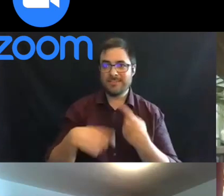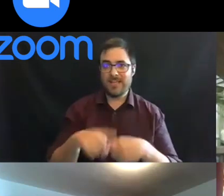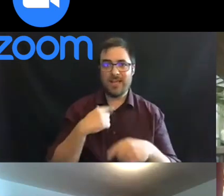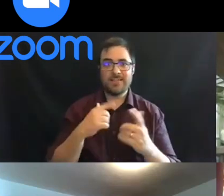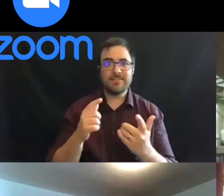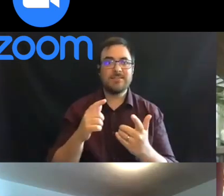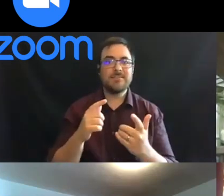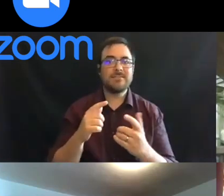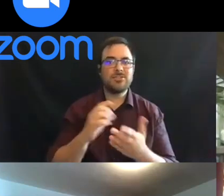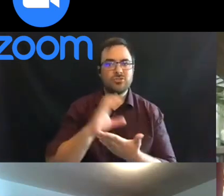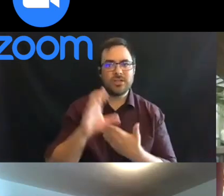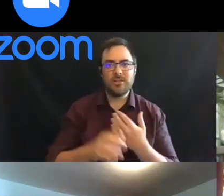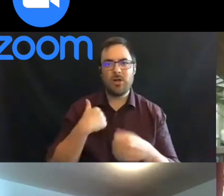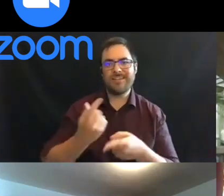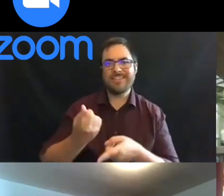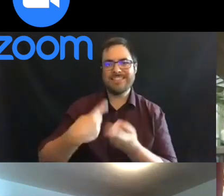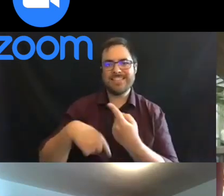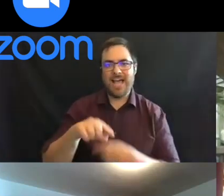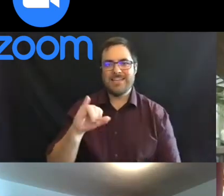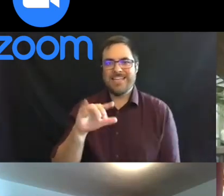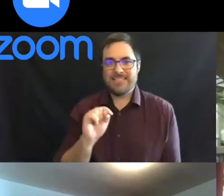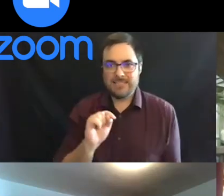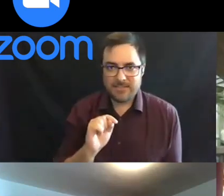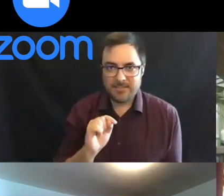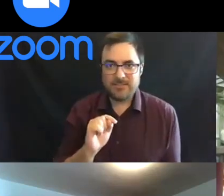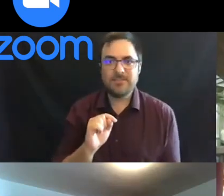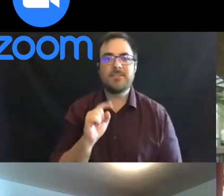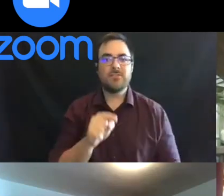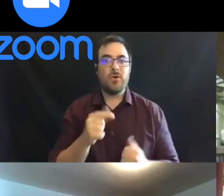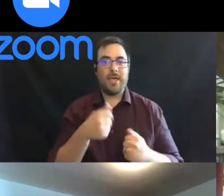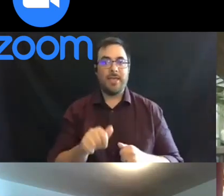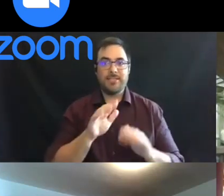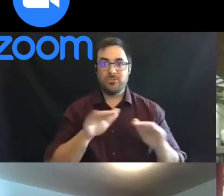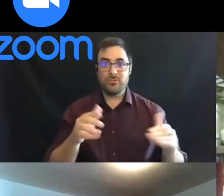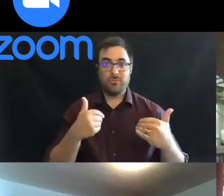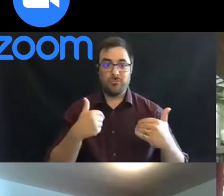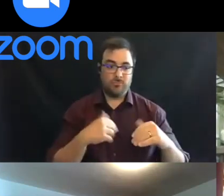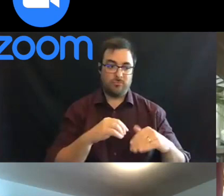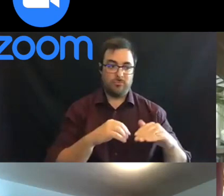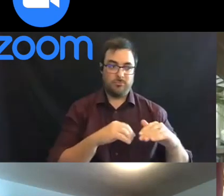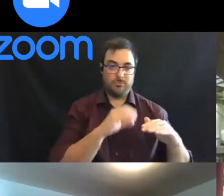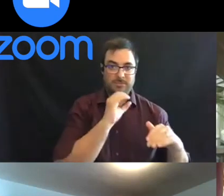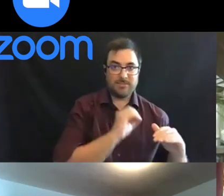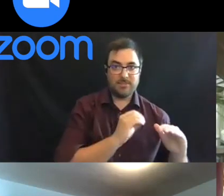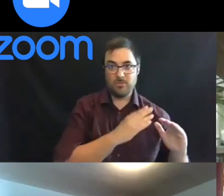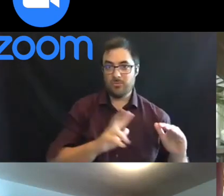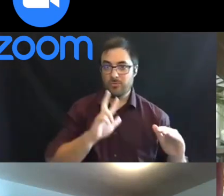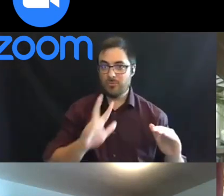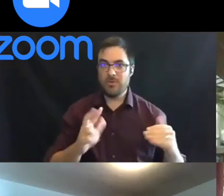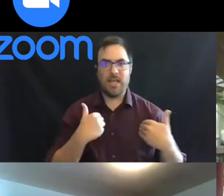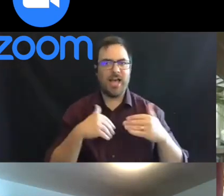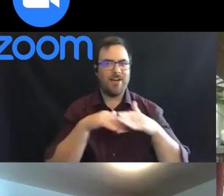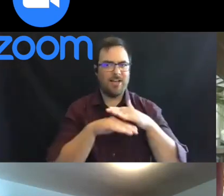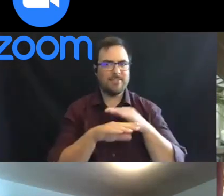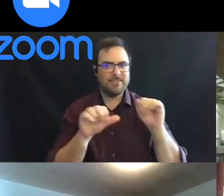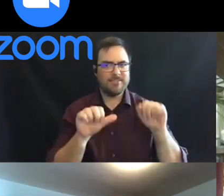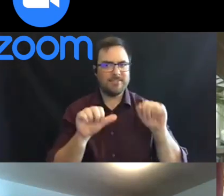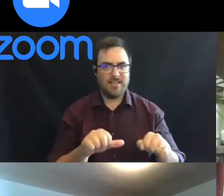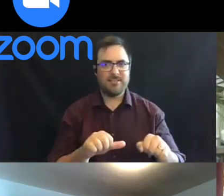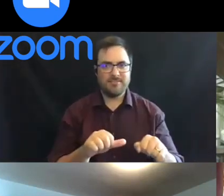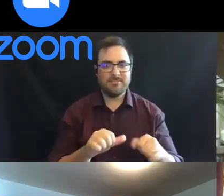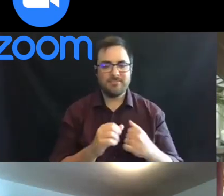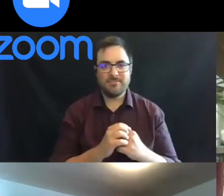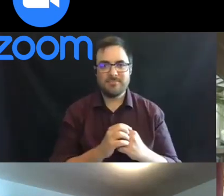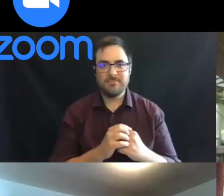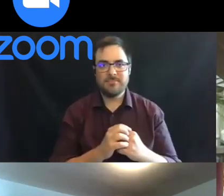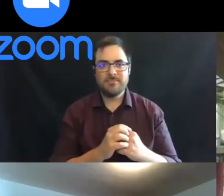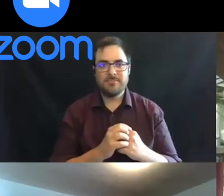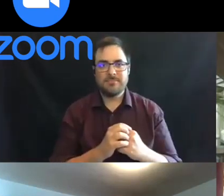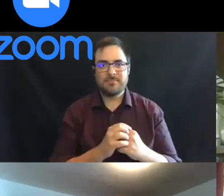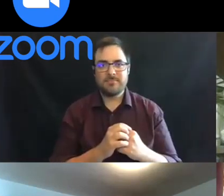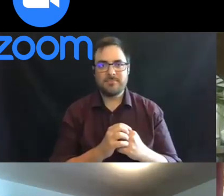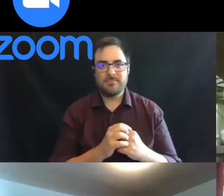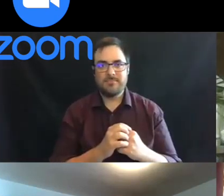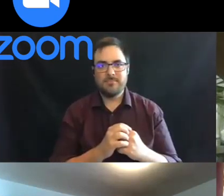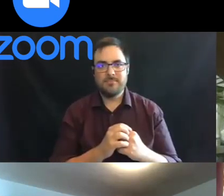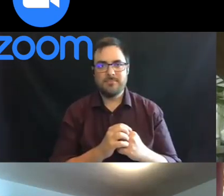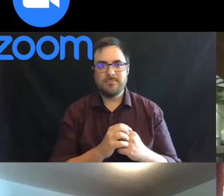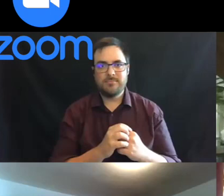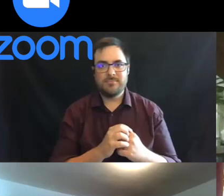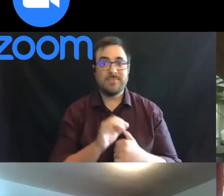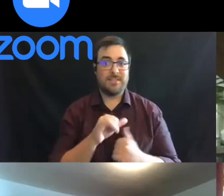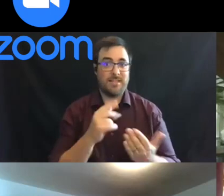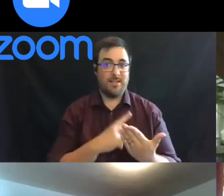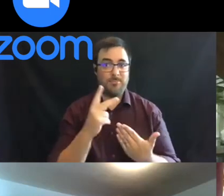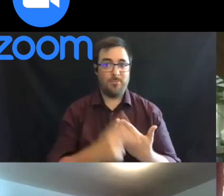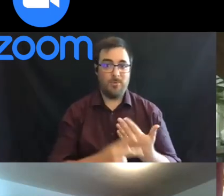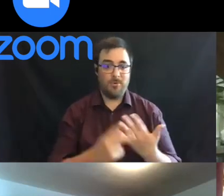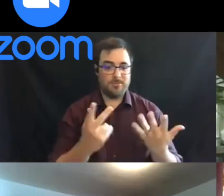Any family of children 0 to 3 have free access to that program. It was created by the person